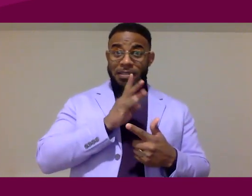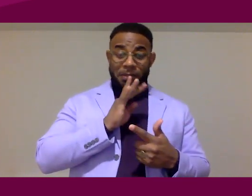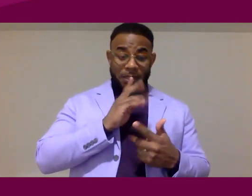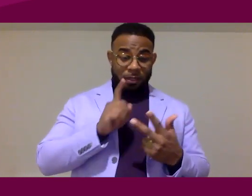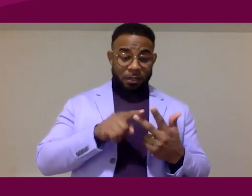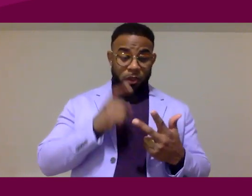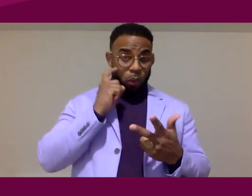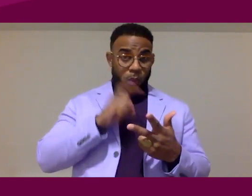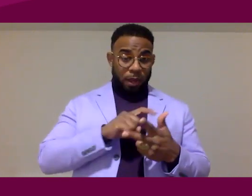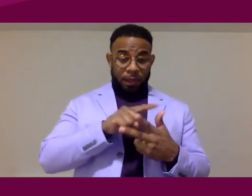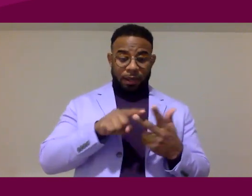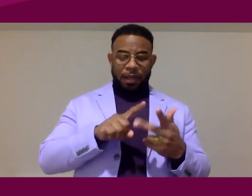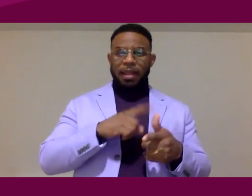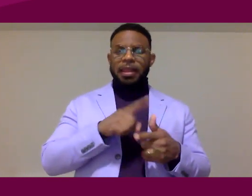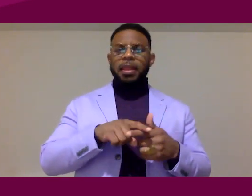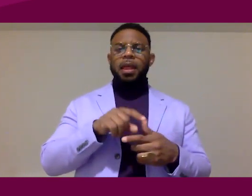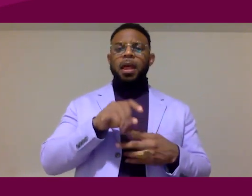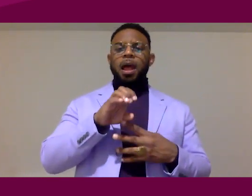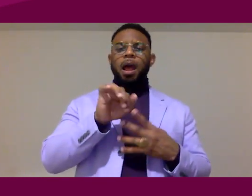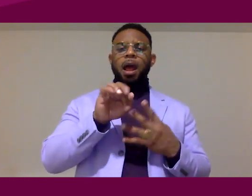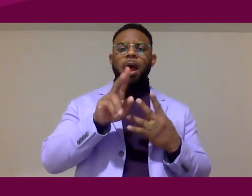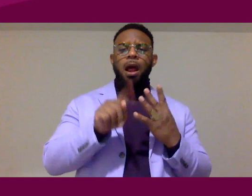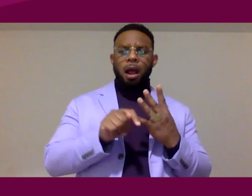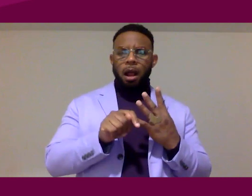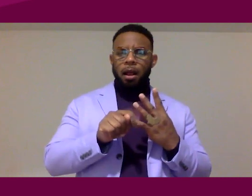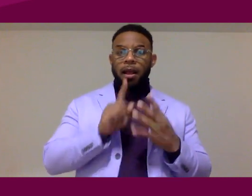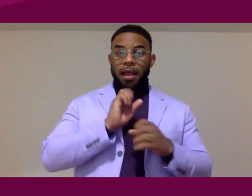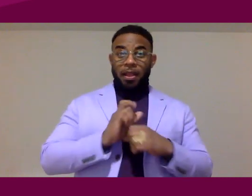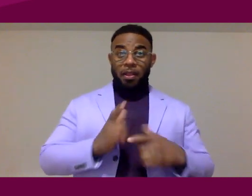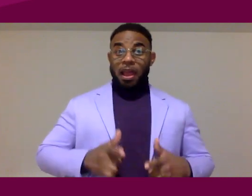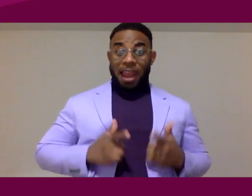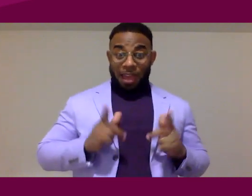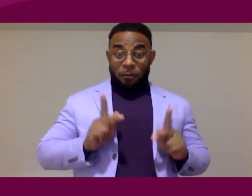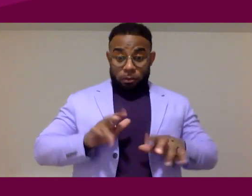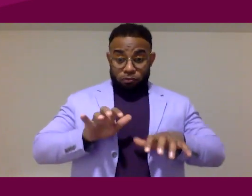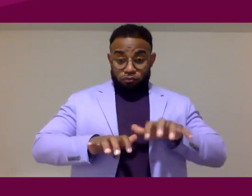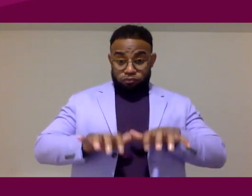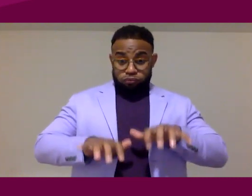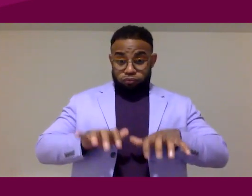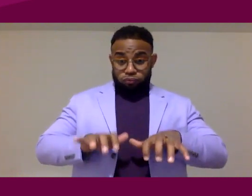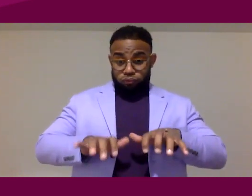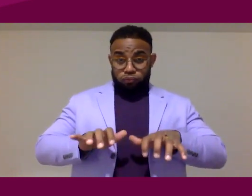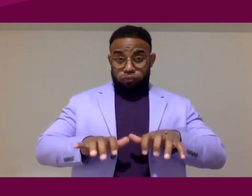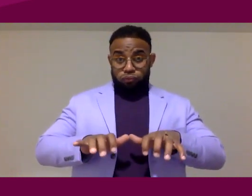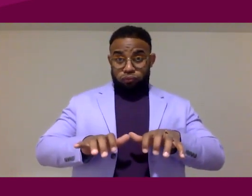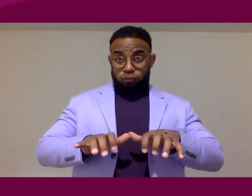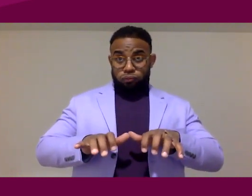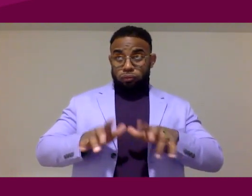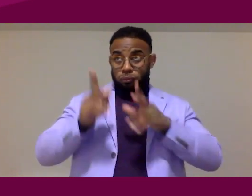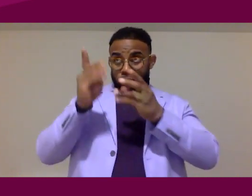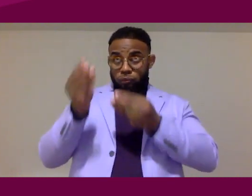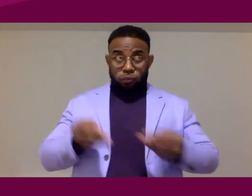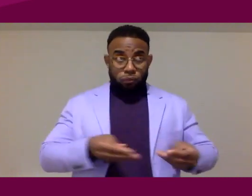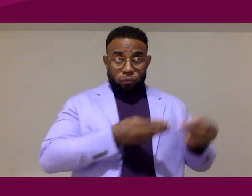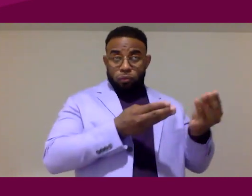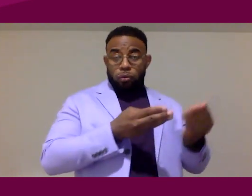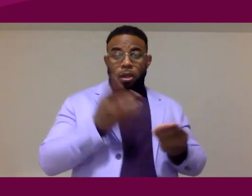And then there's CART, which is an actual live captioner captioning for someone who